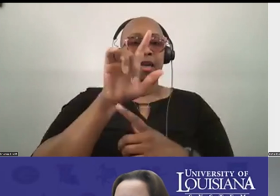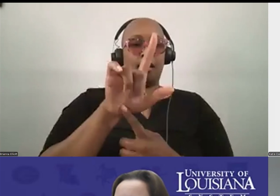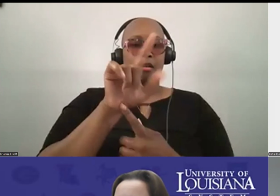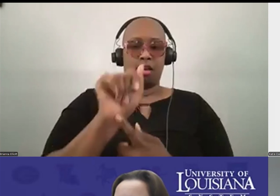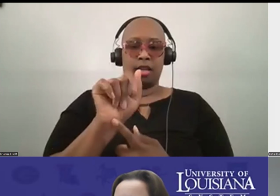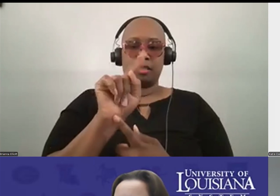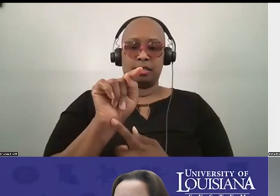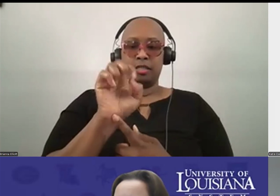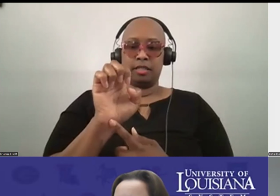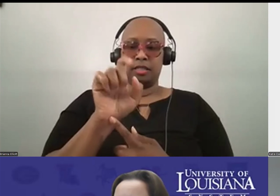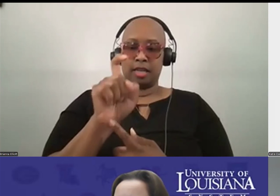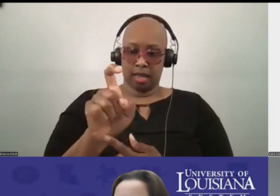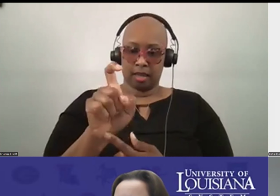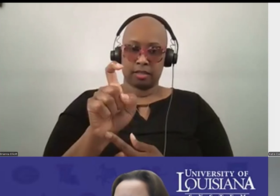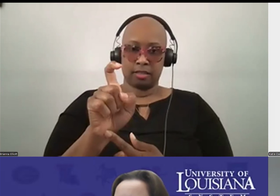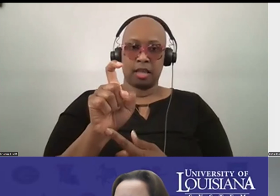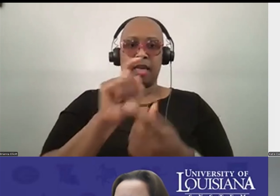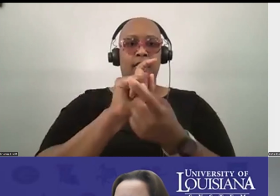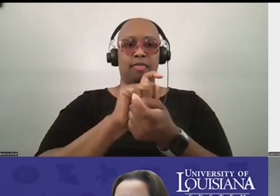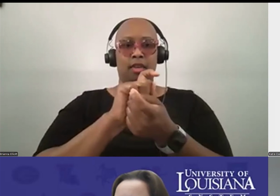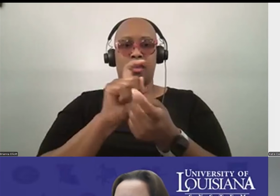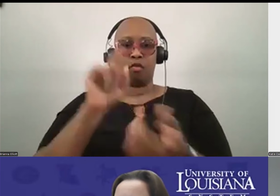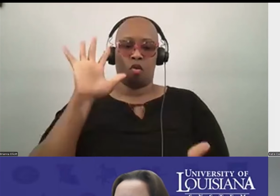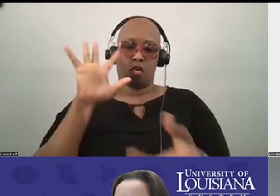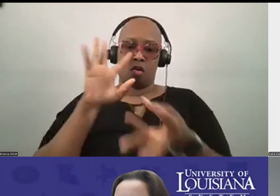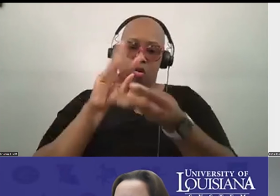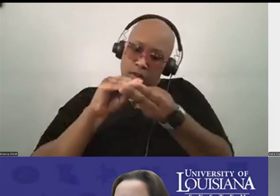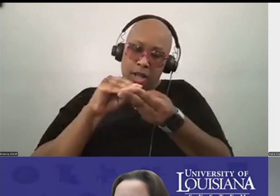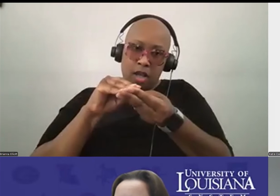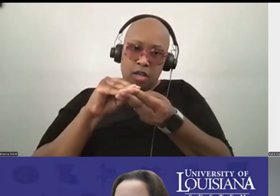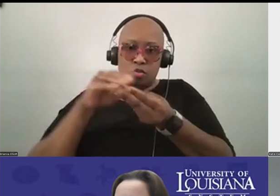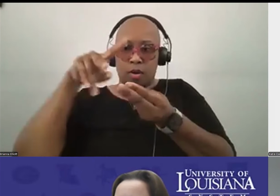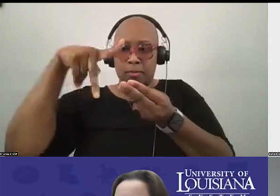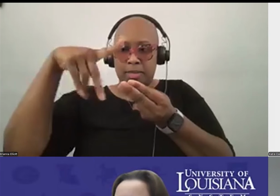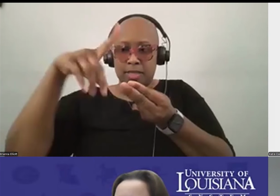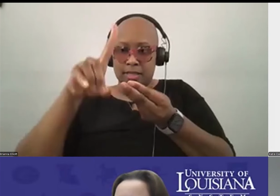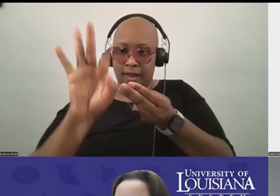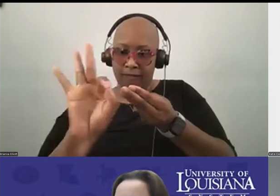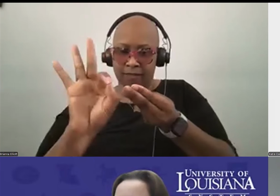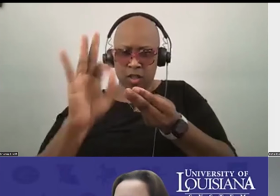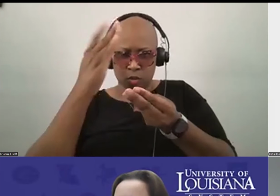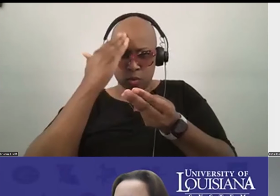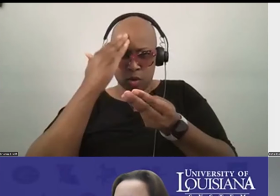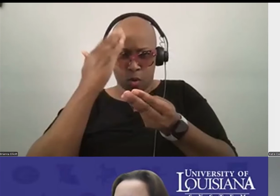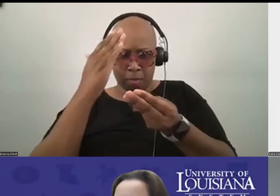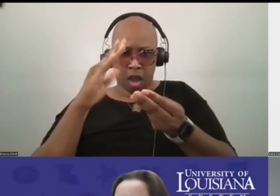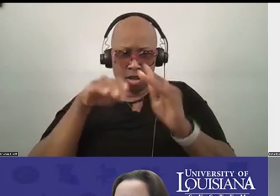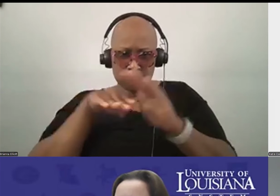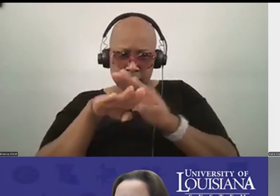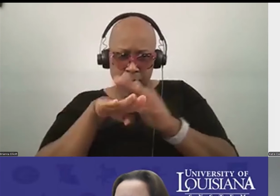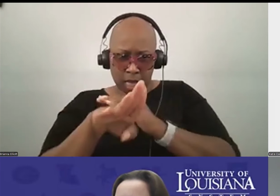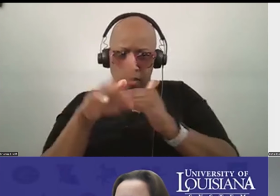and compiling to a PDF. Do you know how accessible this or anything about making it accessible? I